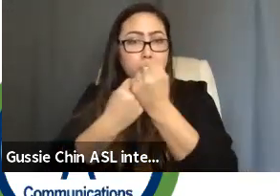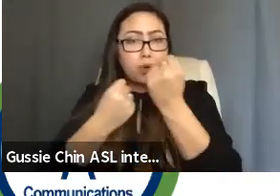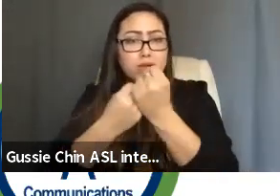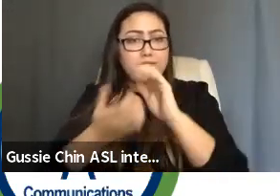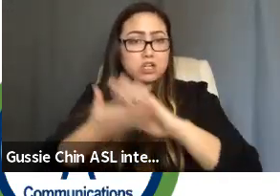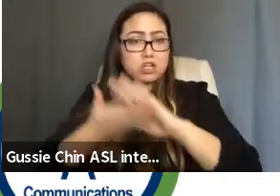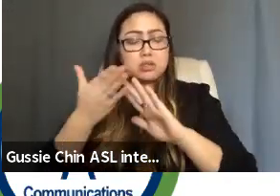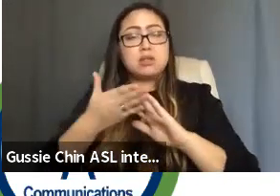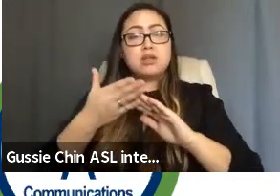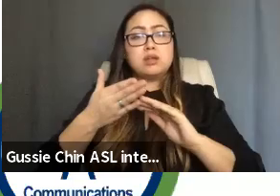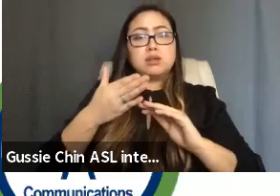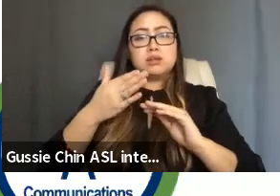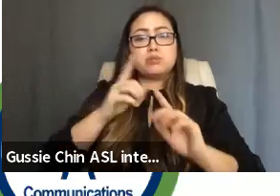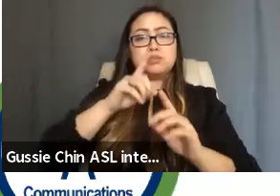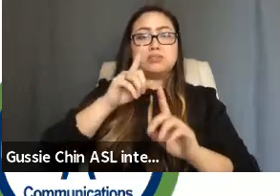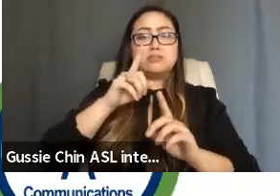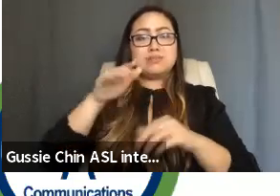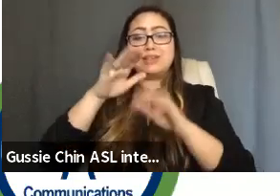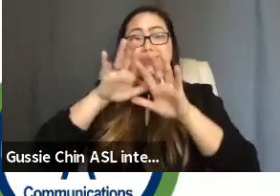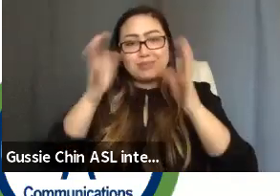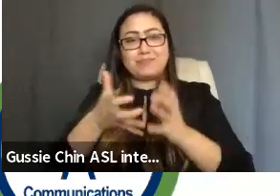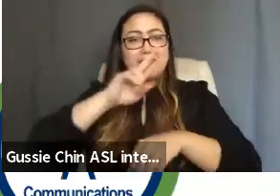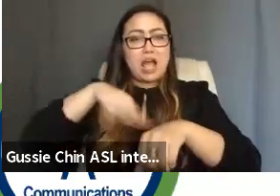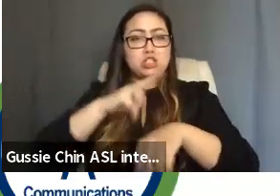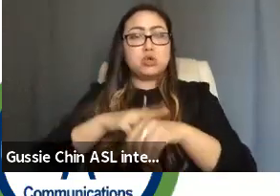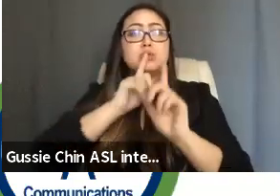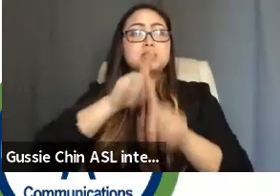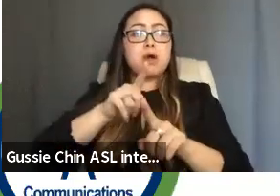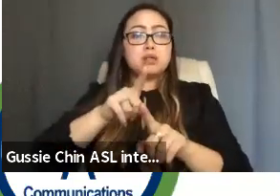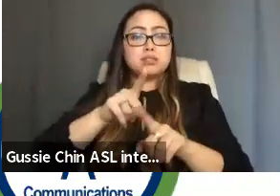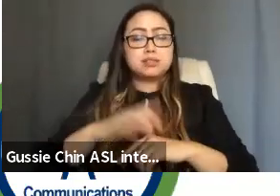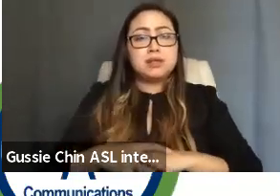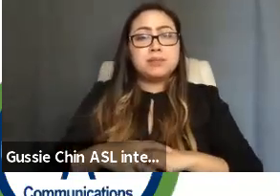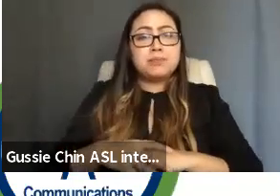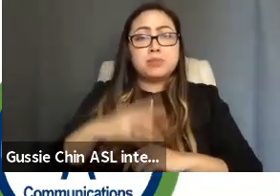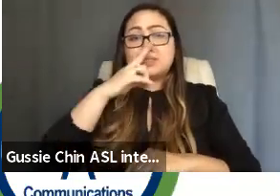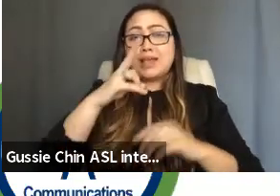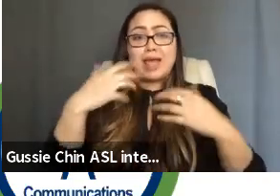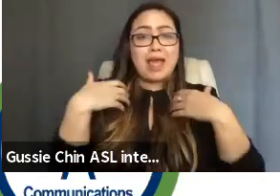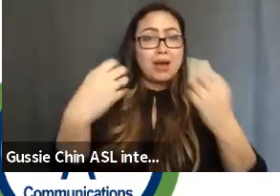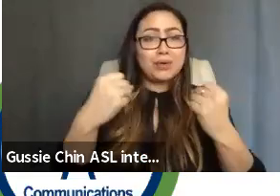Response Framework. If you look at this slide you see how health and medical, emergency management,